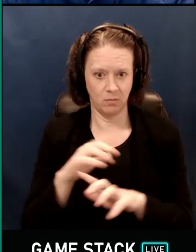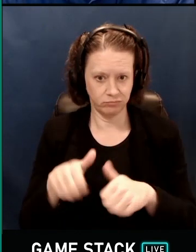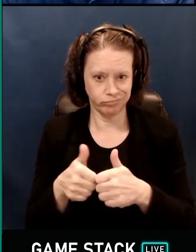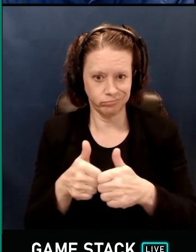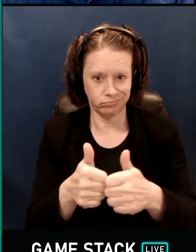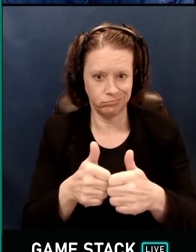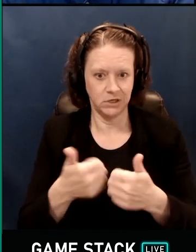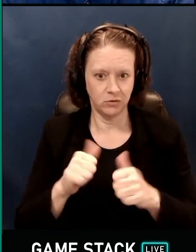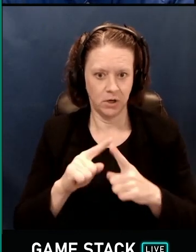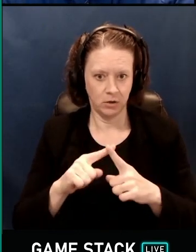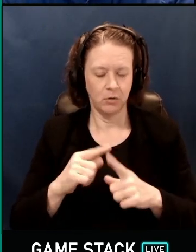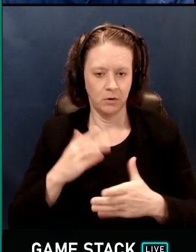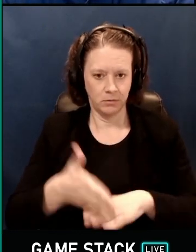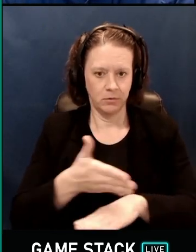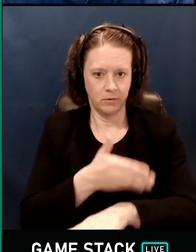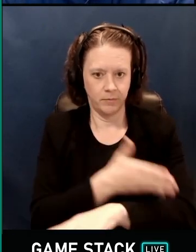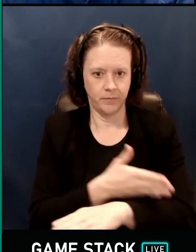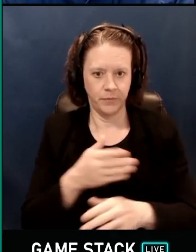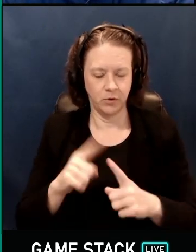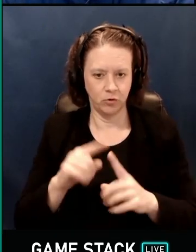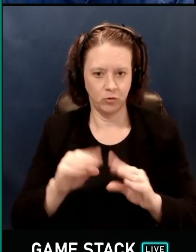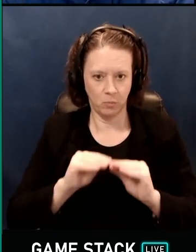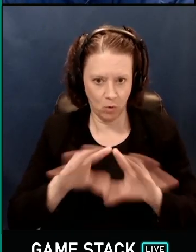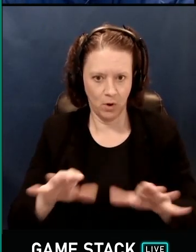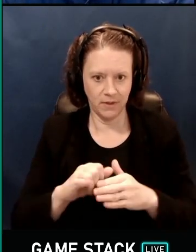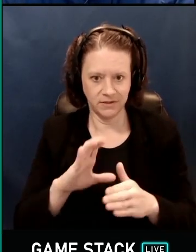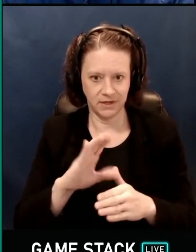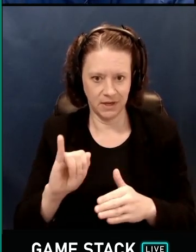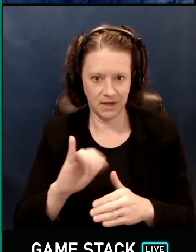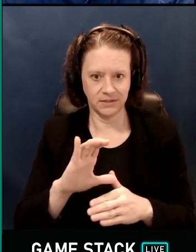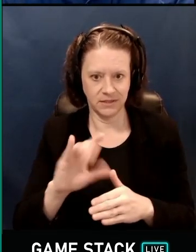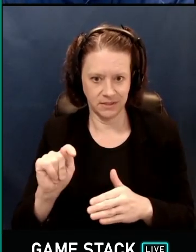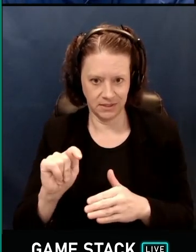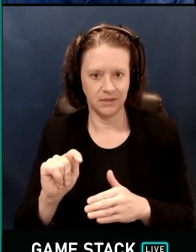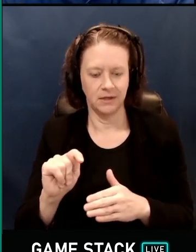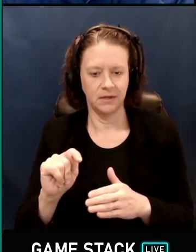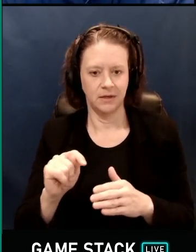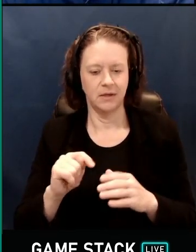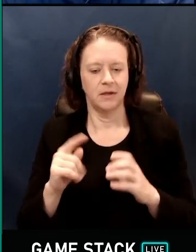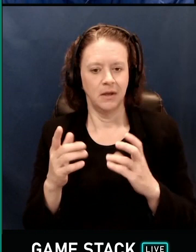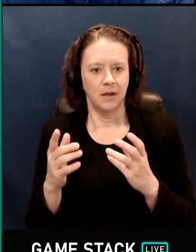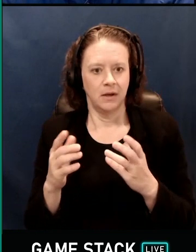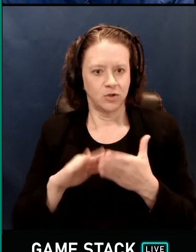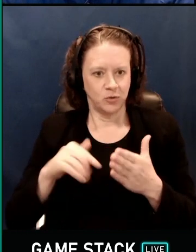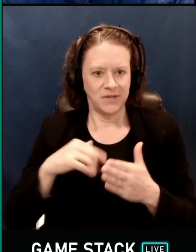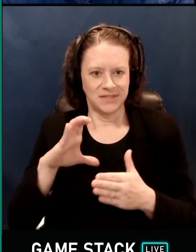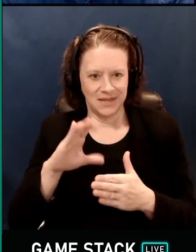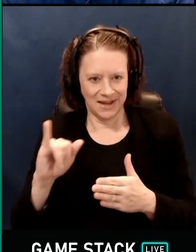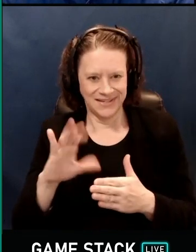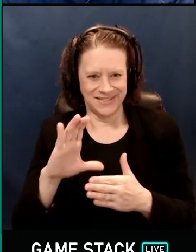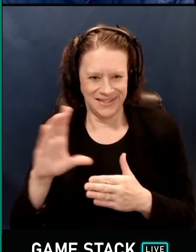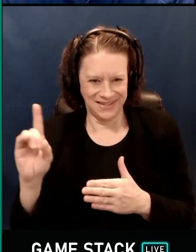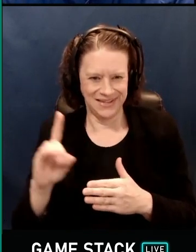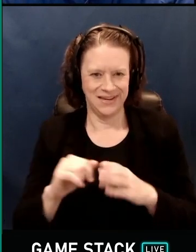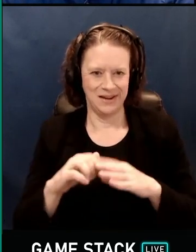I eliminated all of them in this slide, which will be covered later in this presentation.